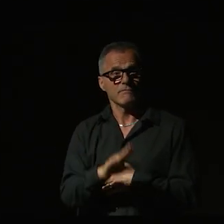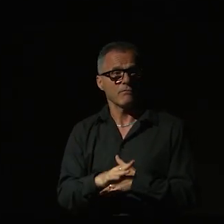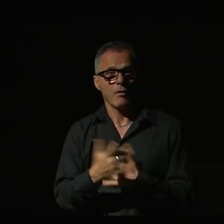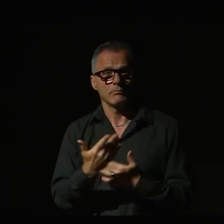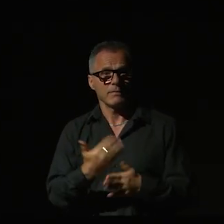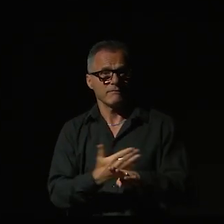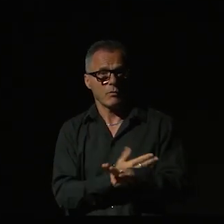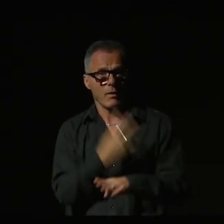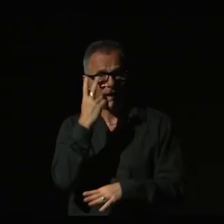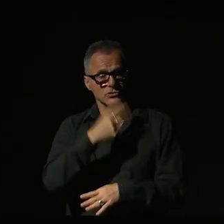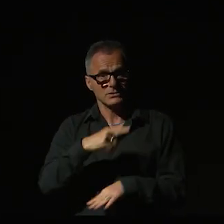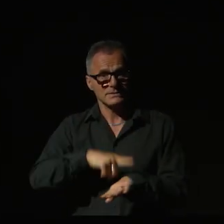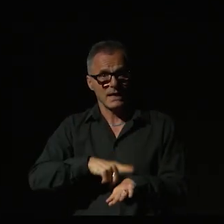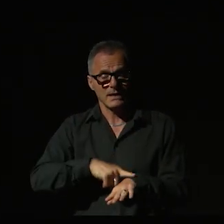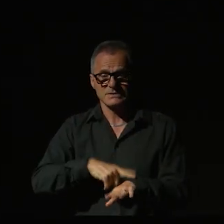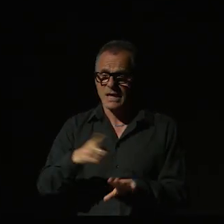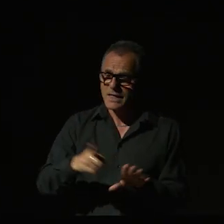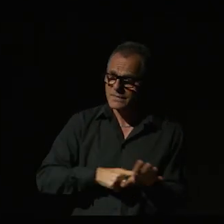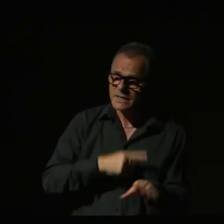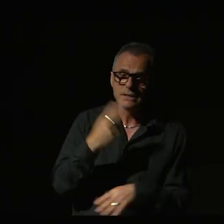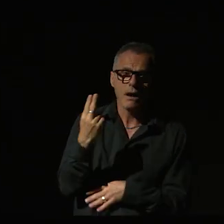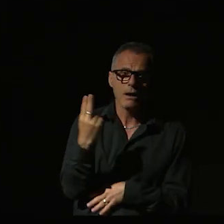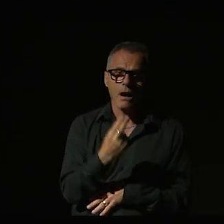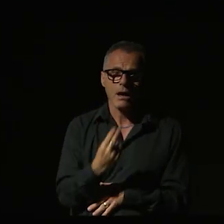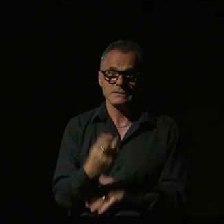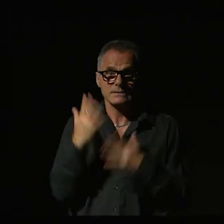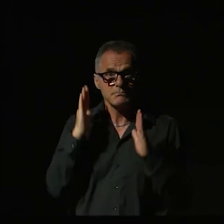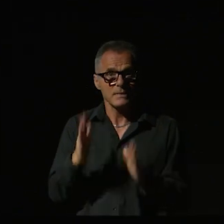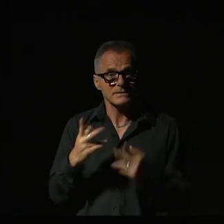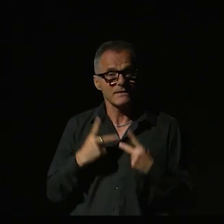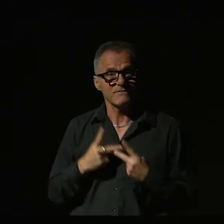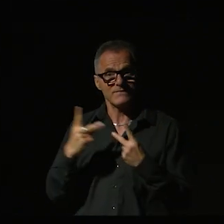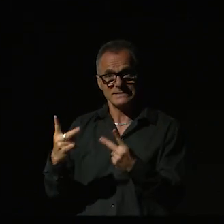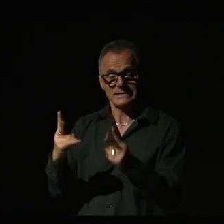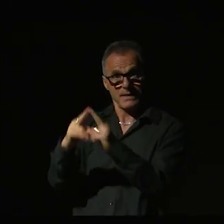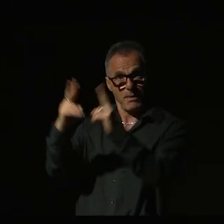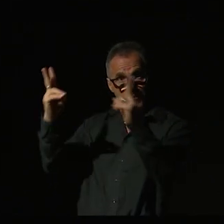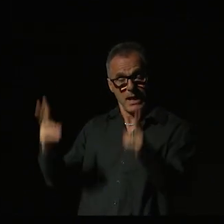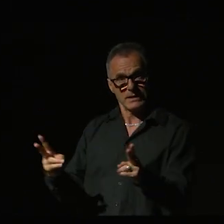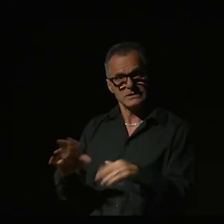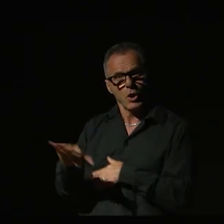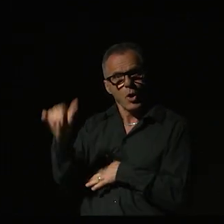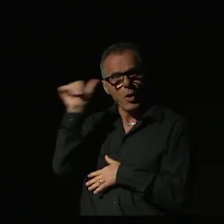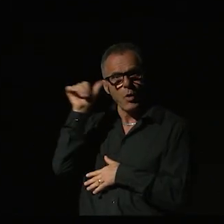The young artists must have visited the Farnese palace or must have been aware about the visual content